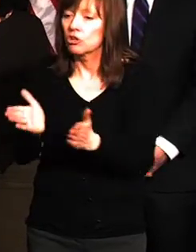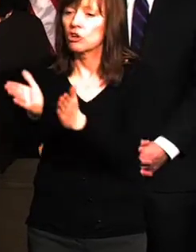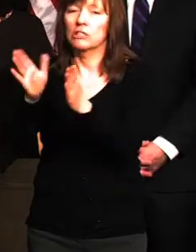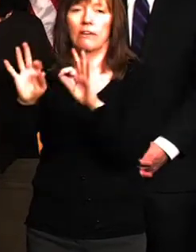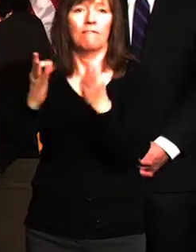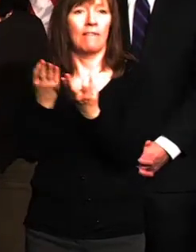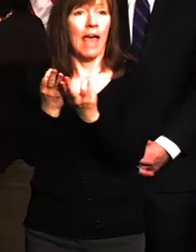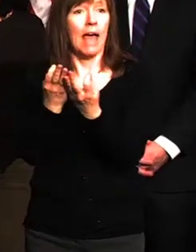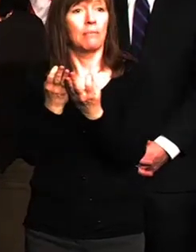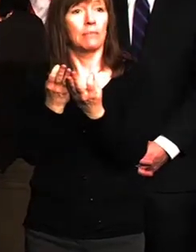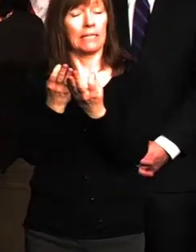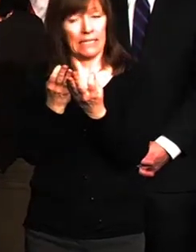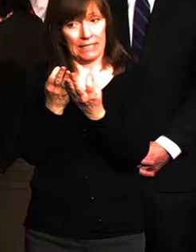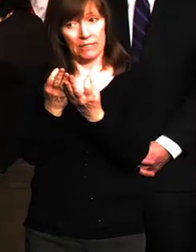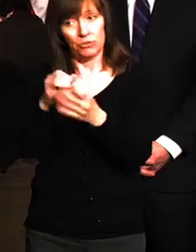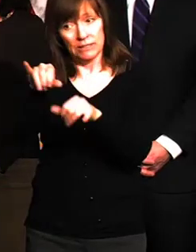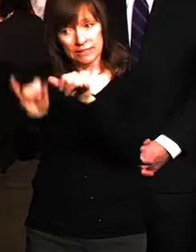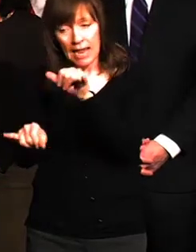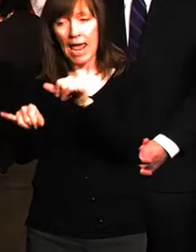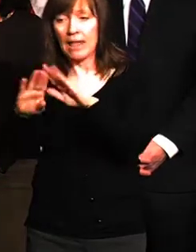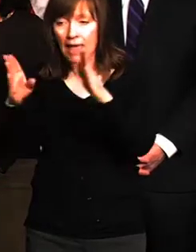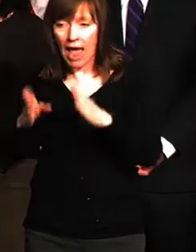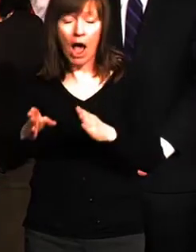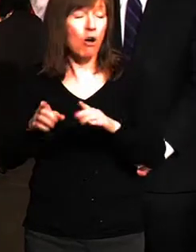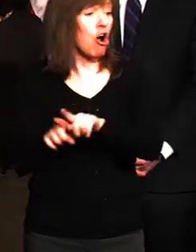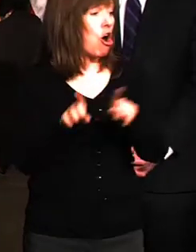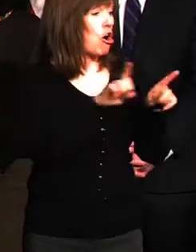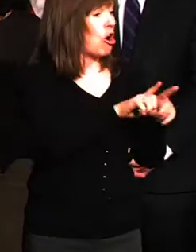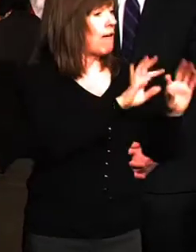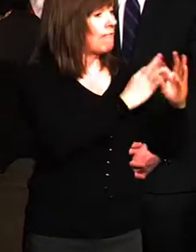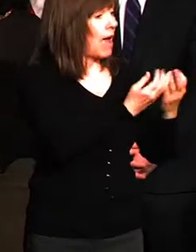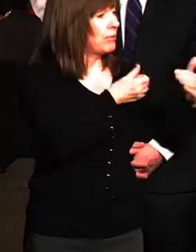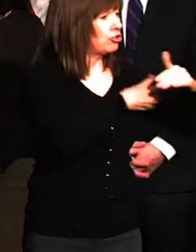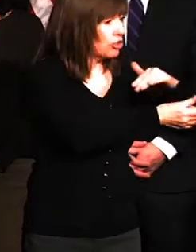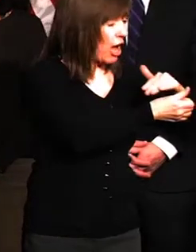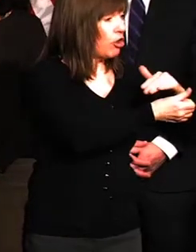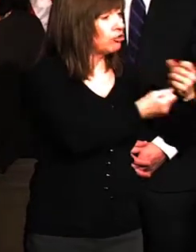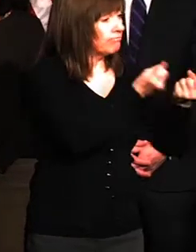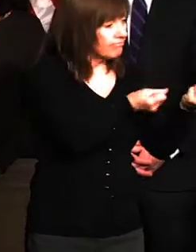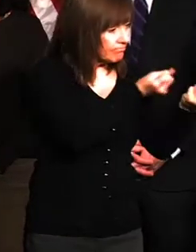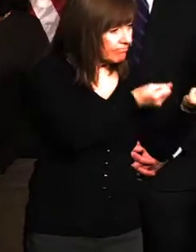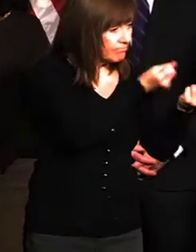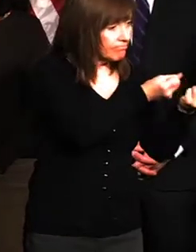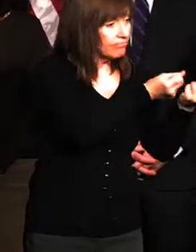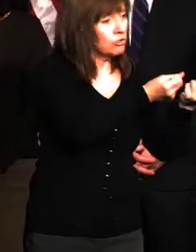who are at risk of homelessness at the very front door of emergency assistance. Working